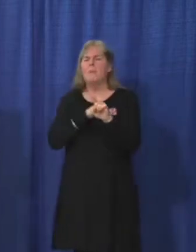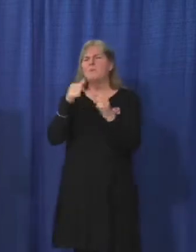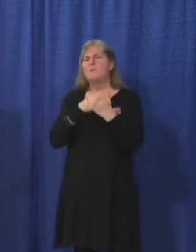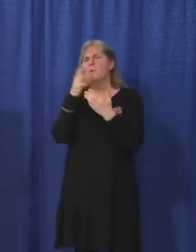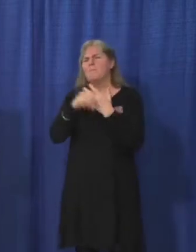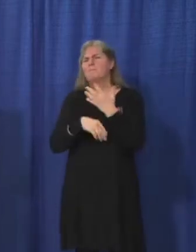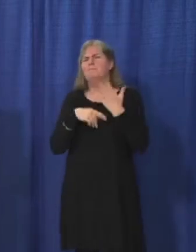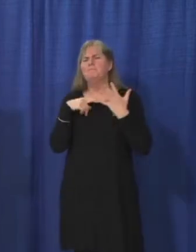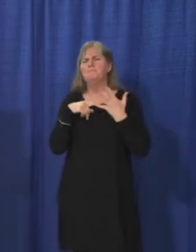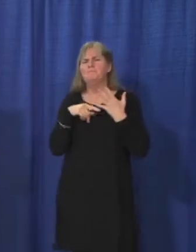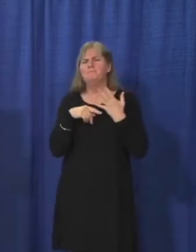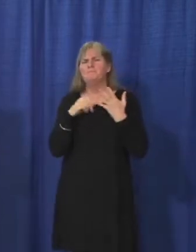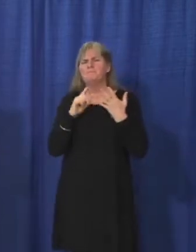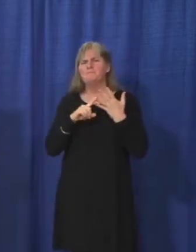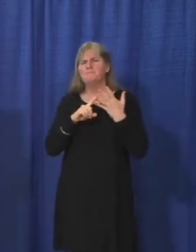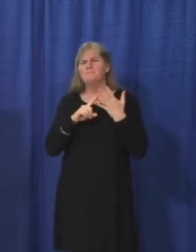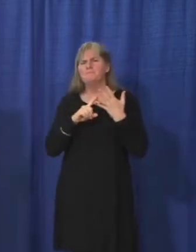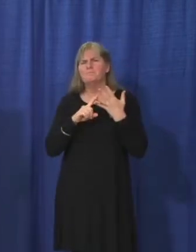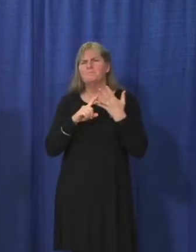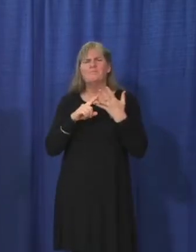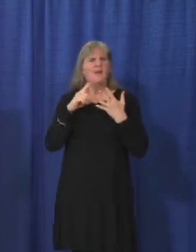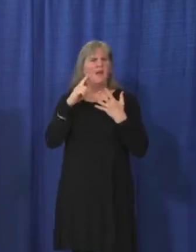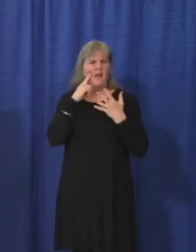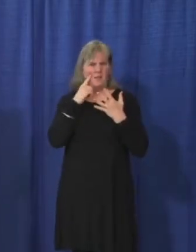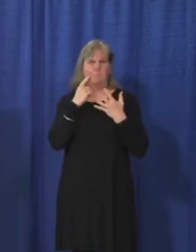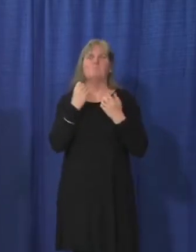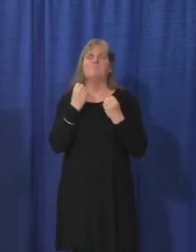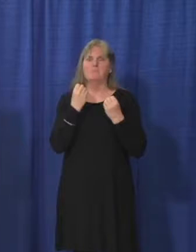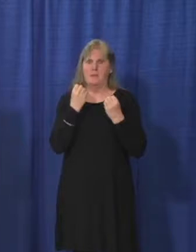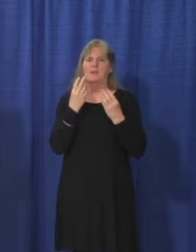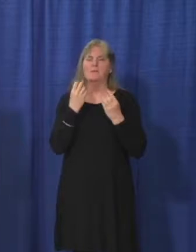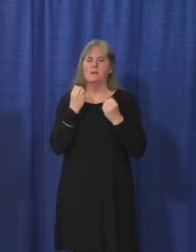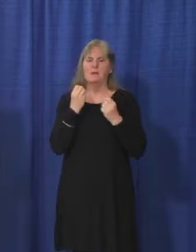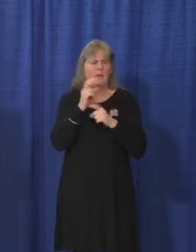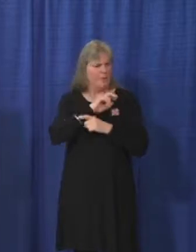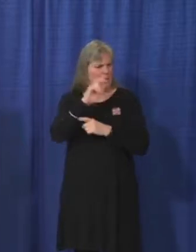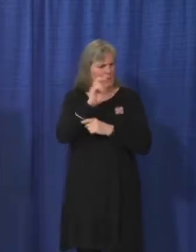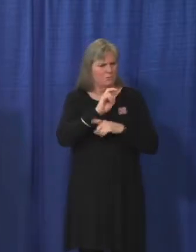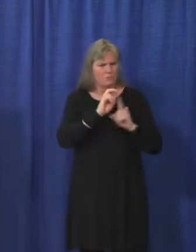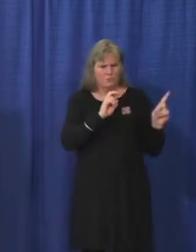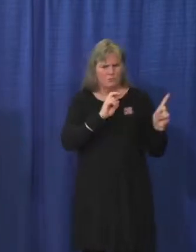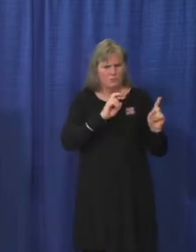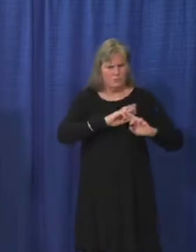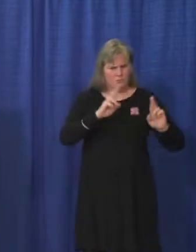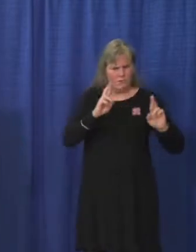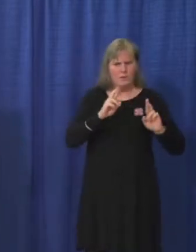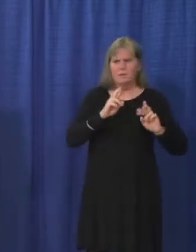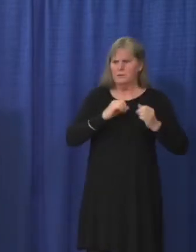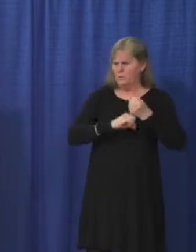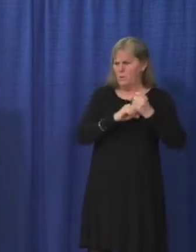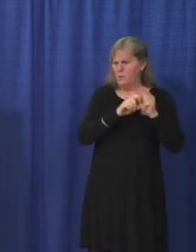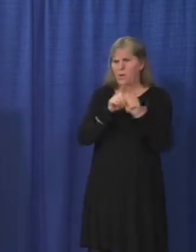was oversubscribed and I know tourism stepped out to make sure which is great. And a three and a thousand dollar enhancement to the